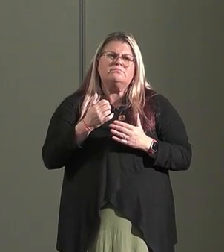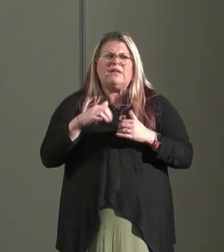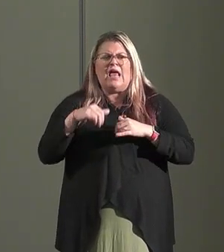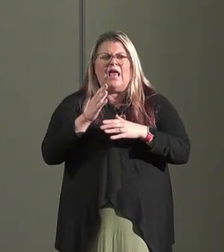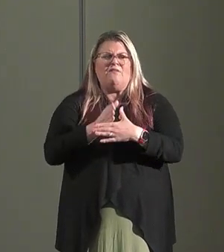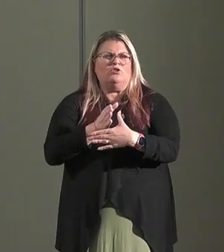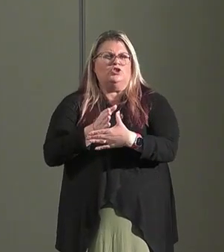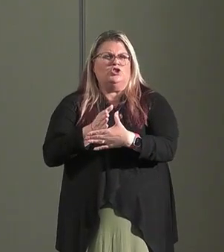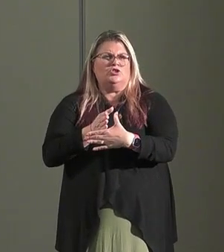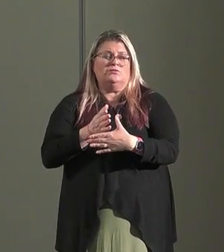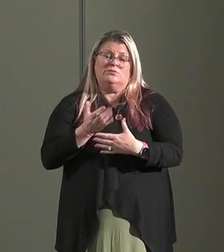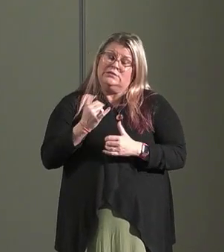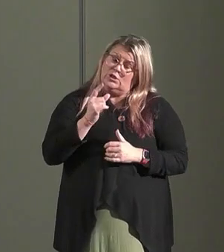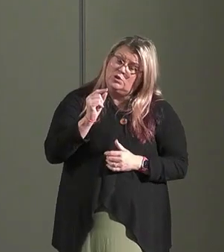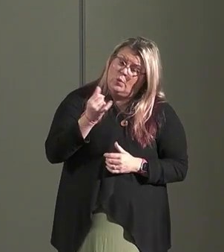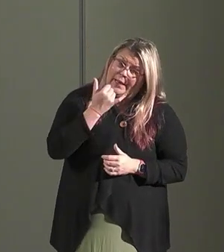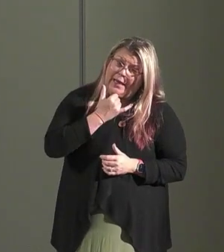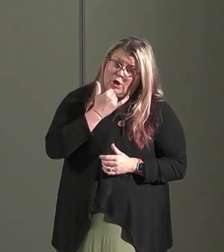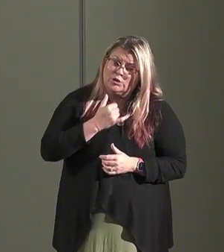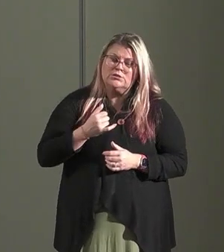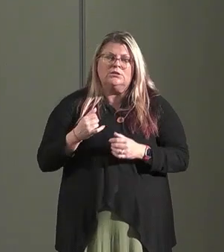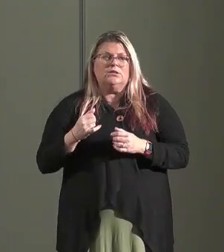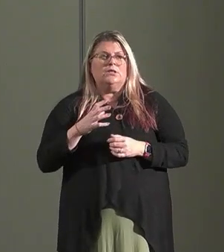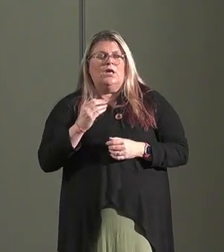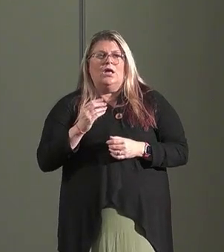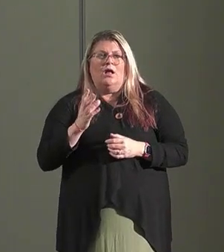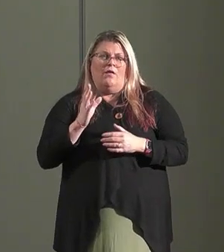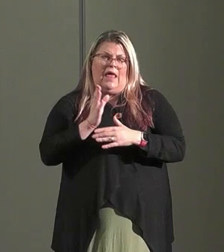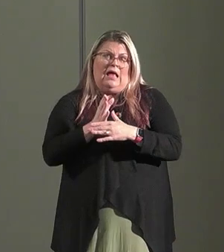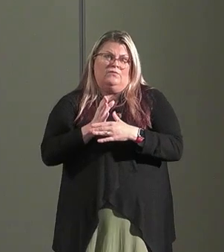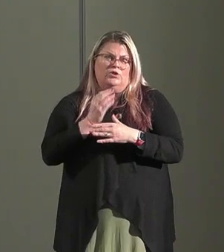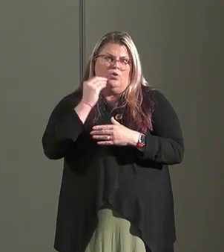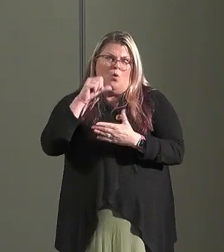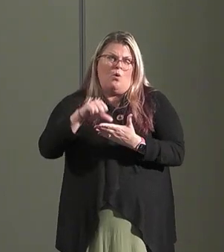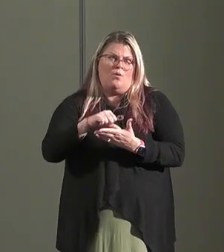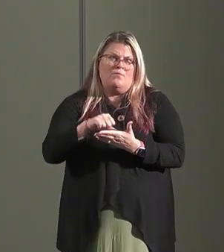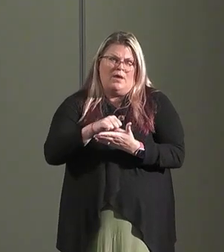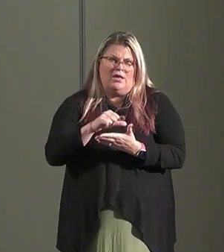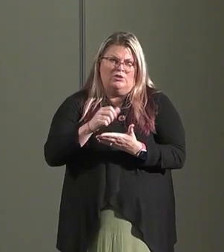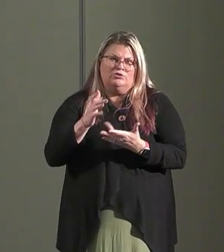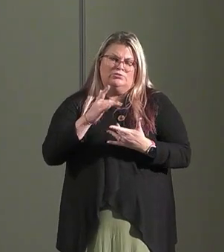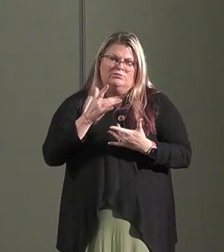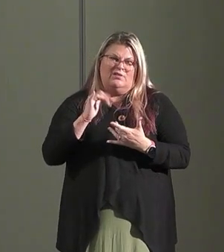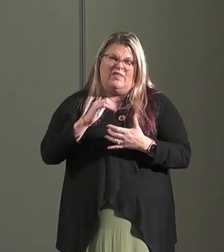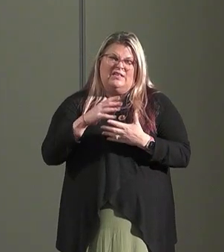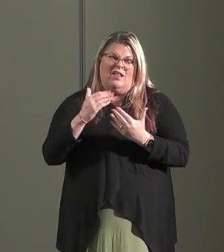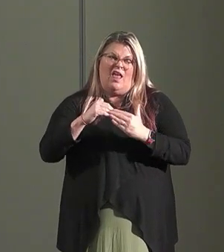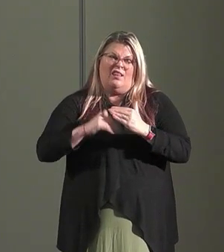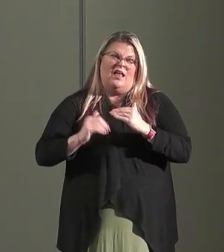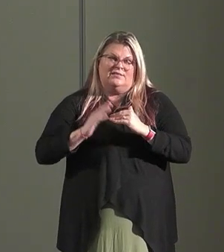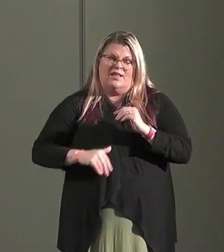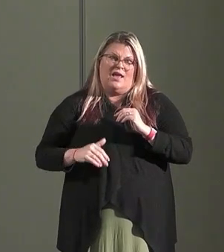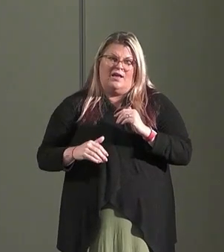is still 20 errors for -- on average home page in higher ed is notable that is less than 50